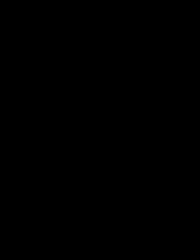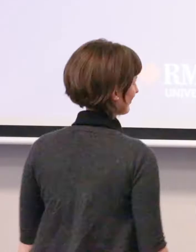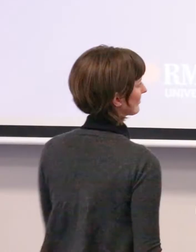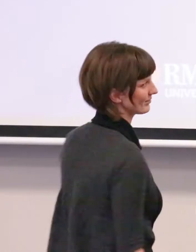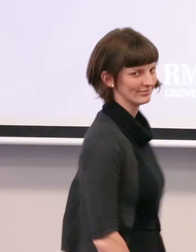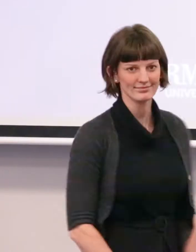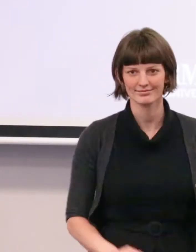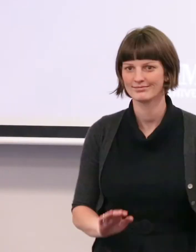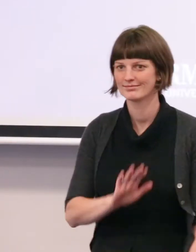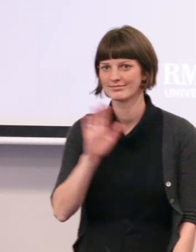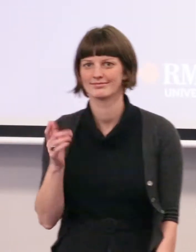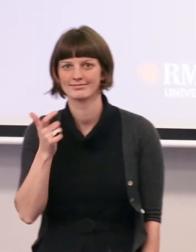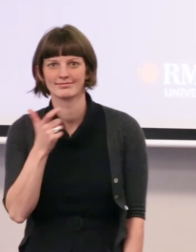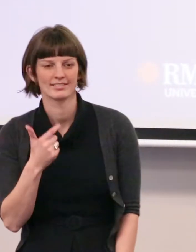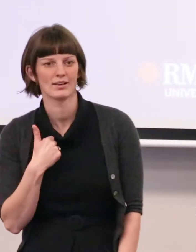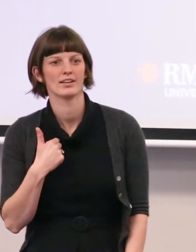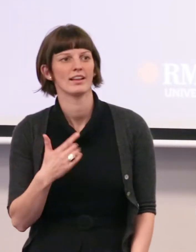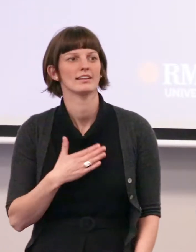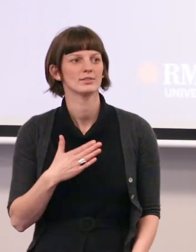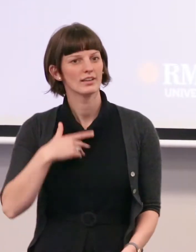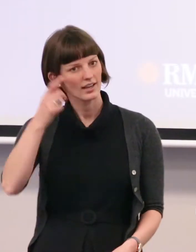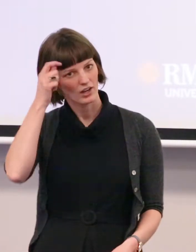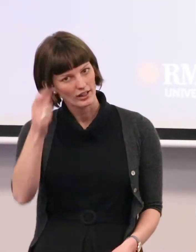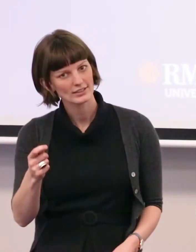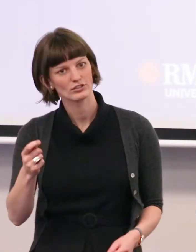I'd also like to acknowledge the traditional owners of the land on which